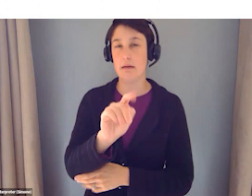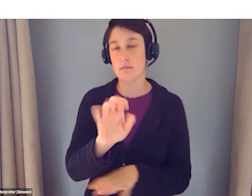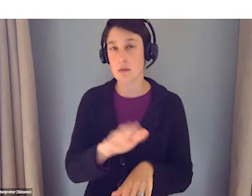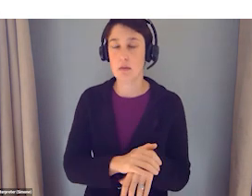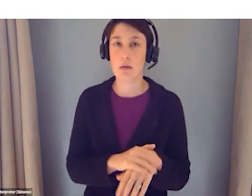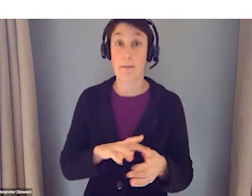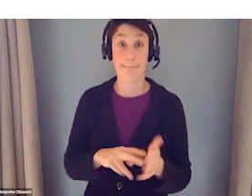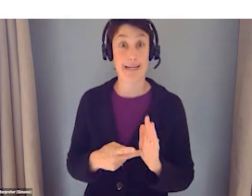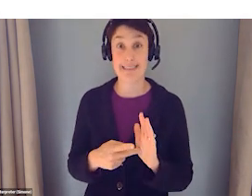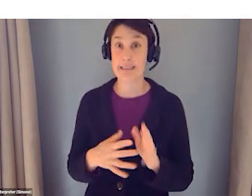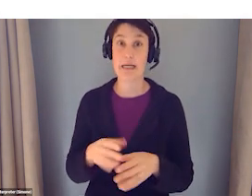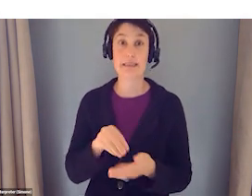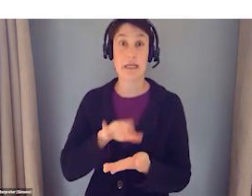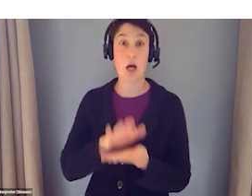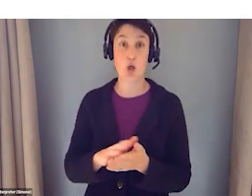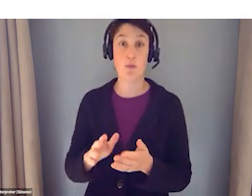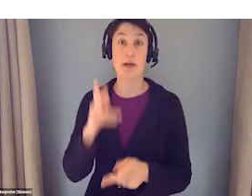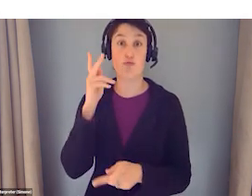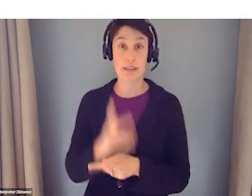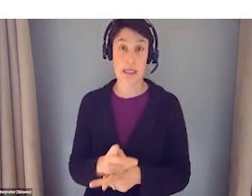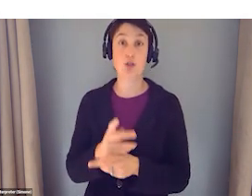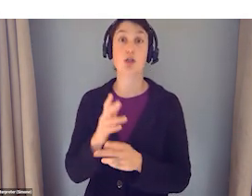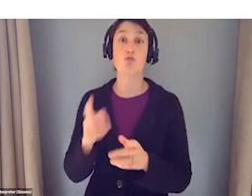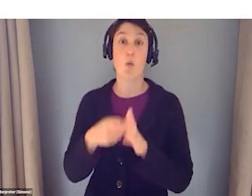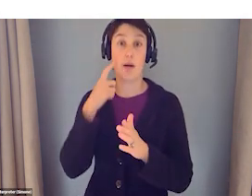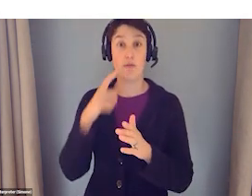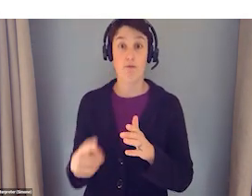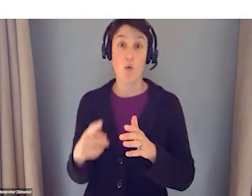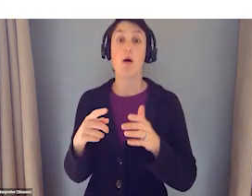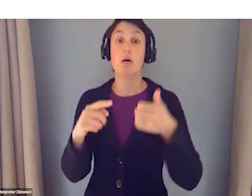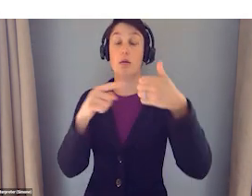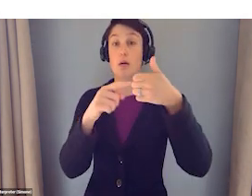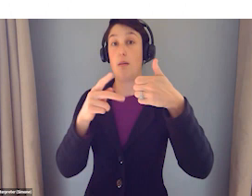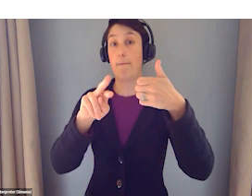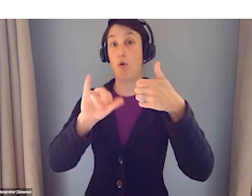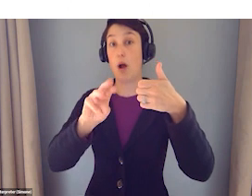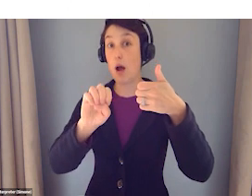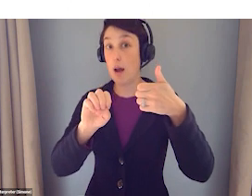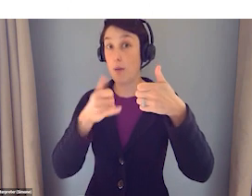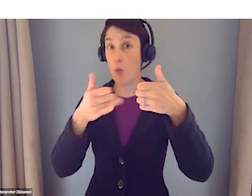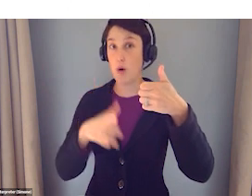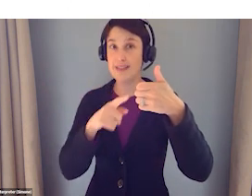for the prime awardee are seven years past the end of their period of performance.